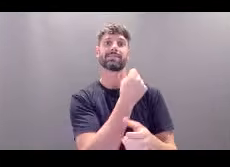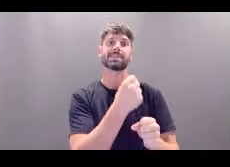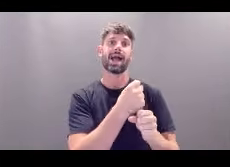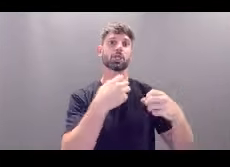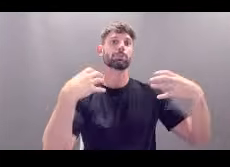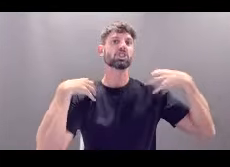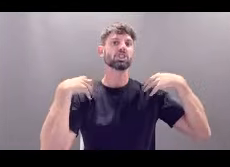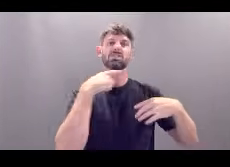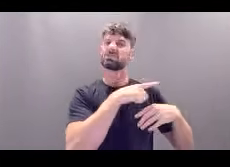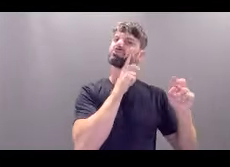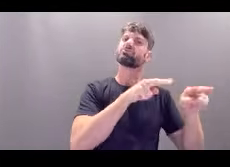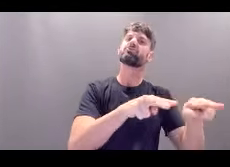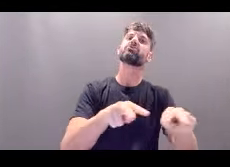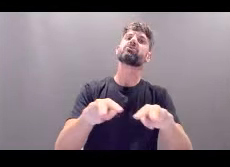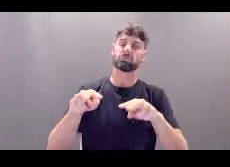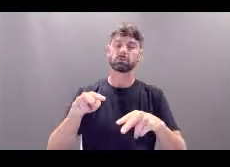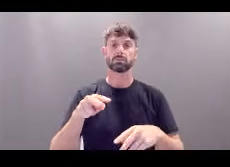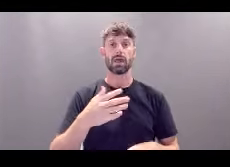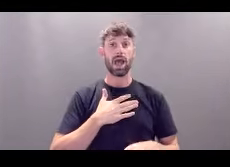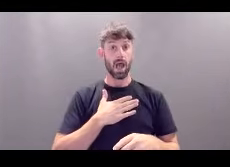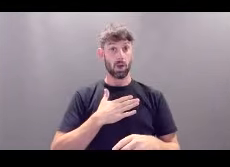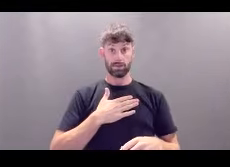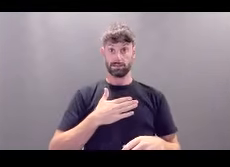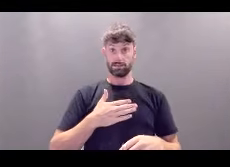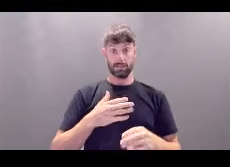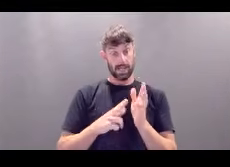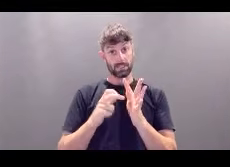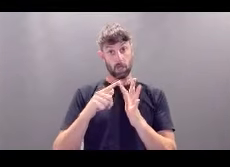Our staff will include funding for AT advice for